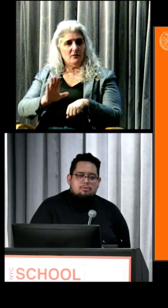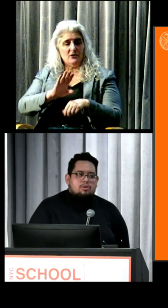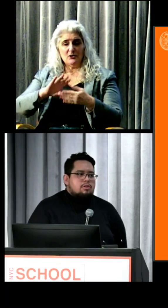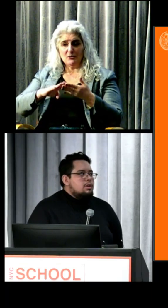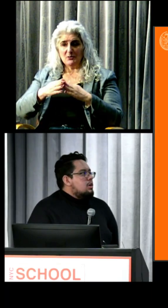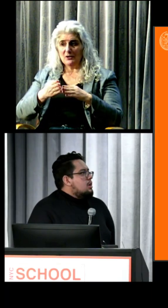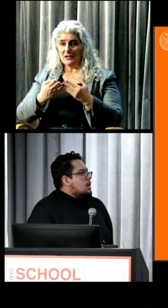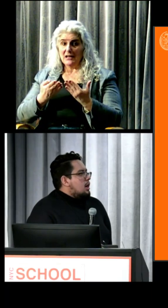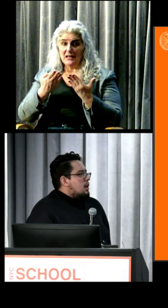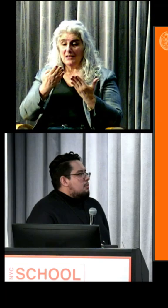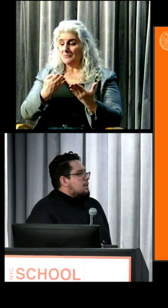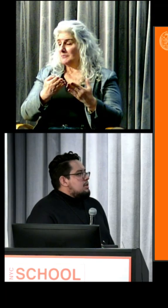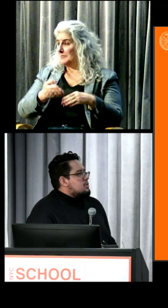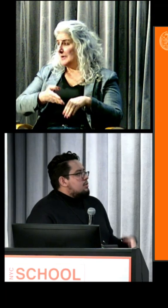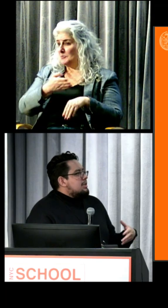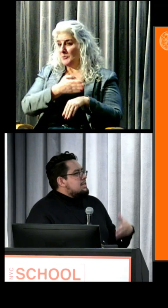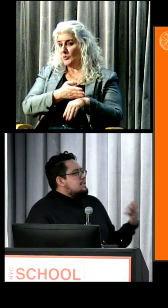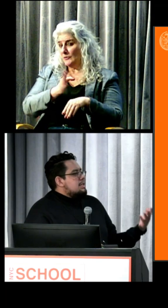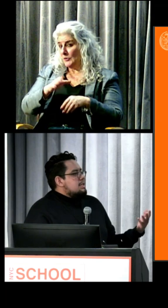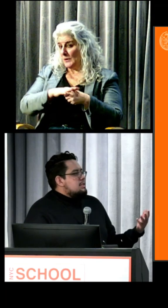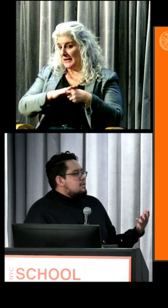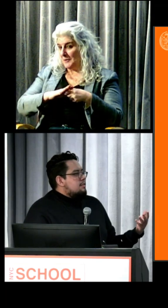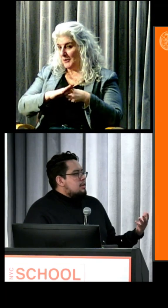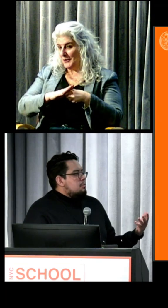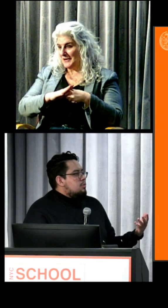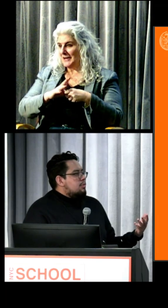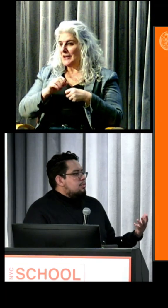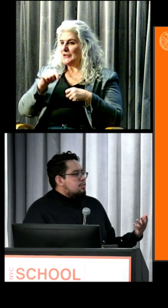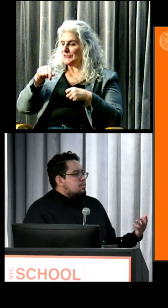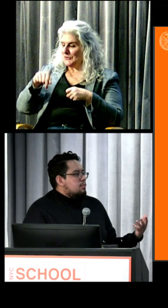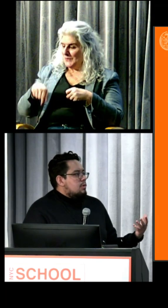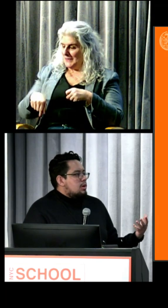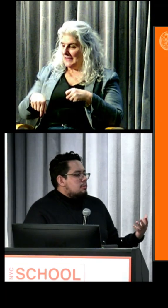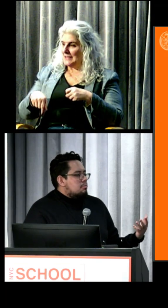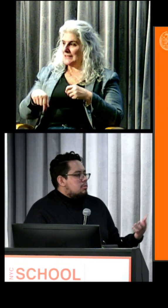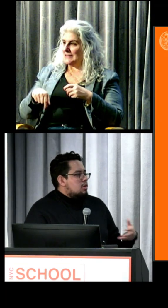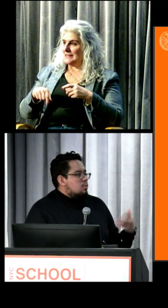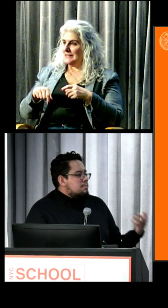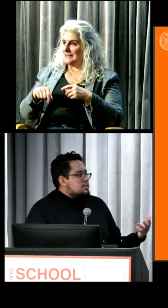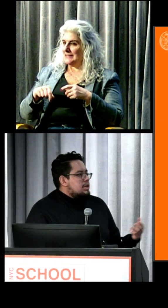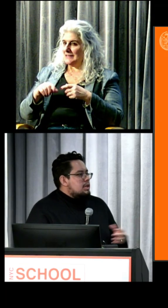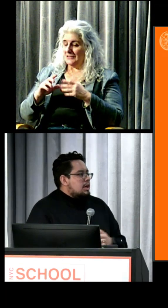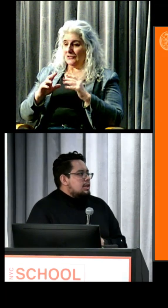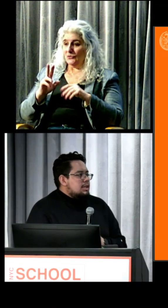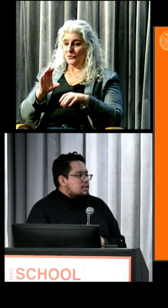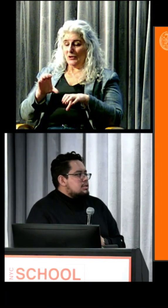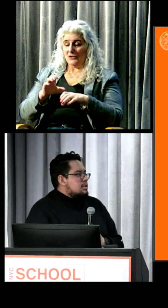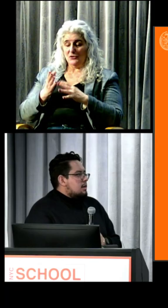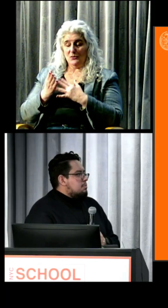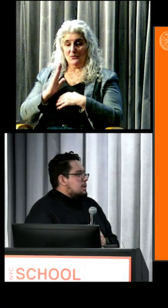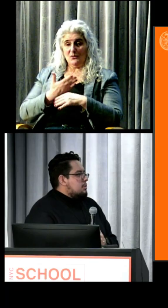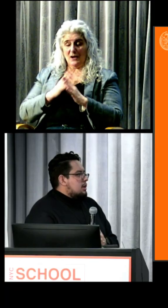And that is building those conversations and relationships makes them start to think about how